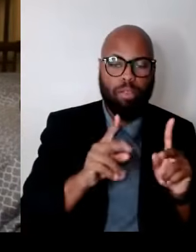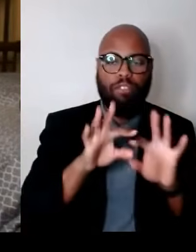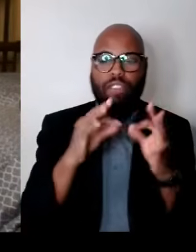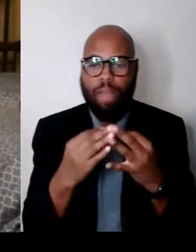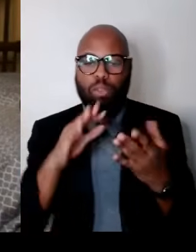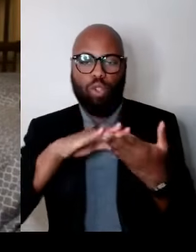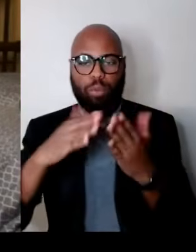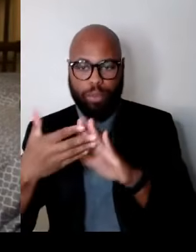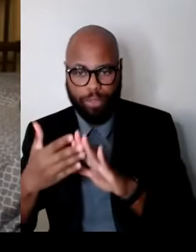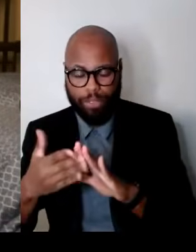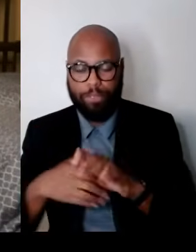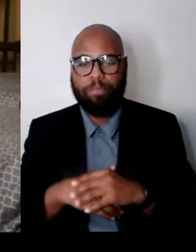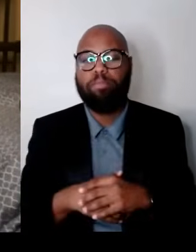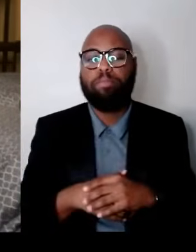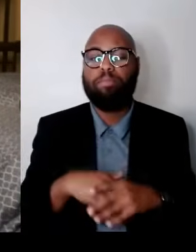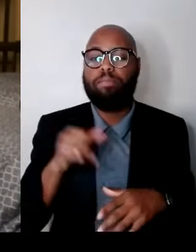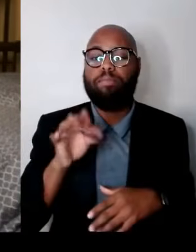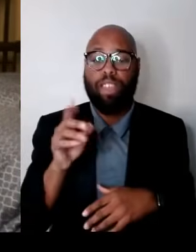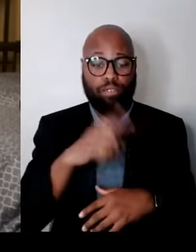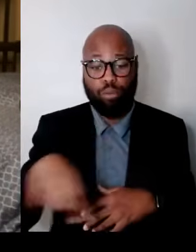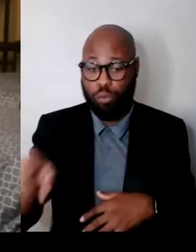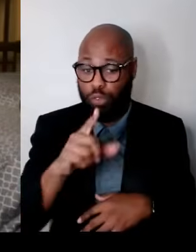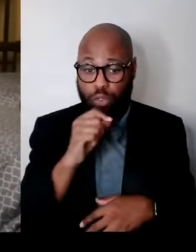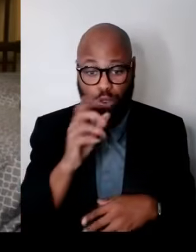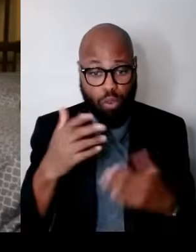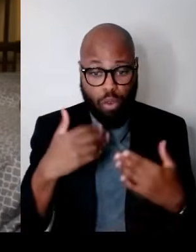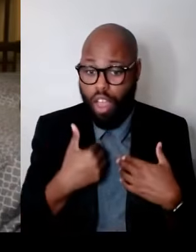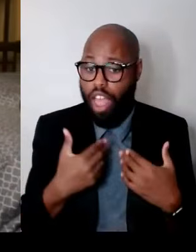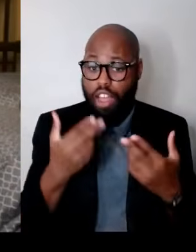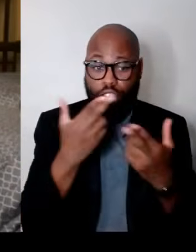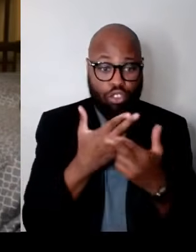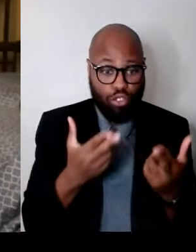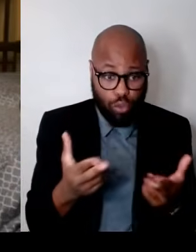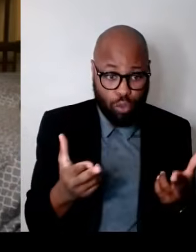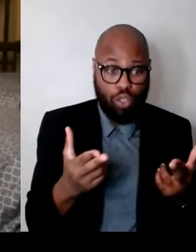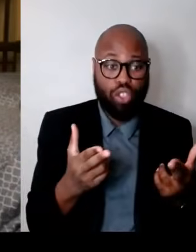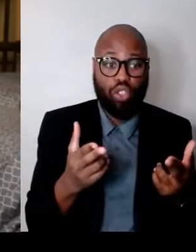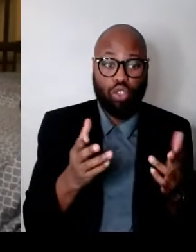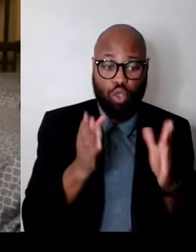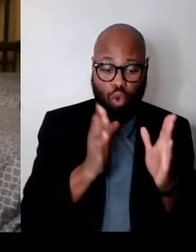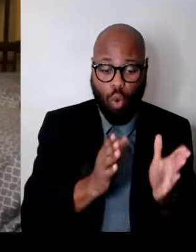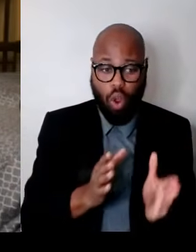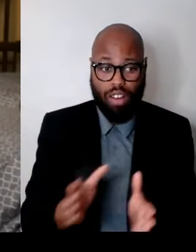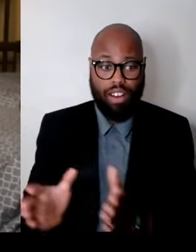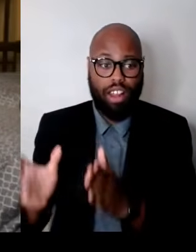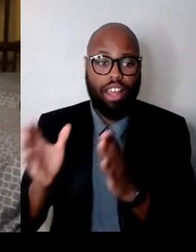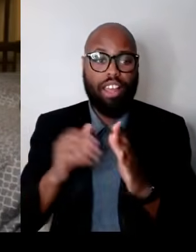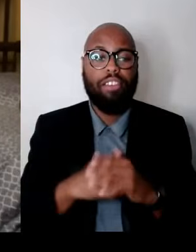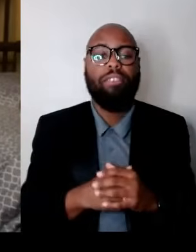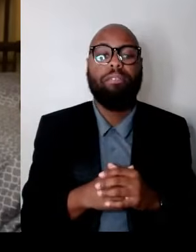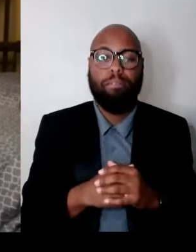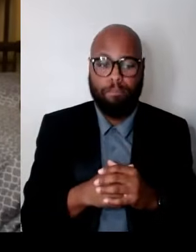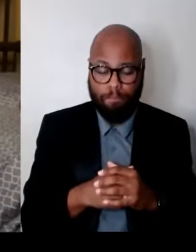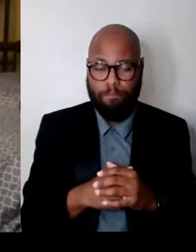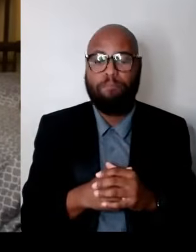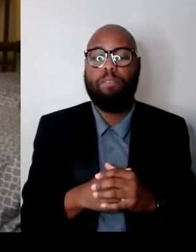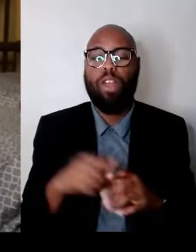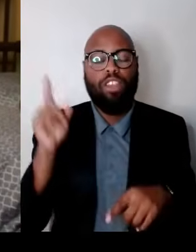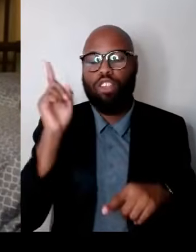And if you don't have the resources to organize, then you can't actually deal with this problem at the root.